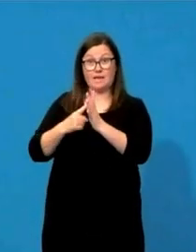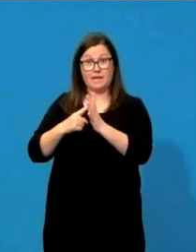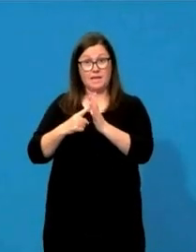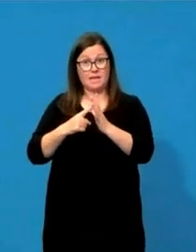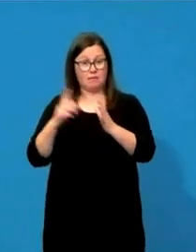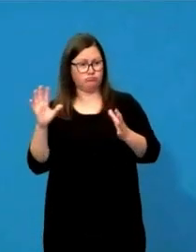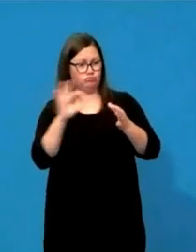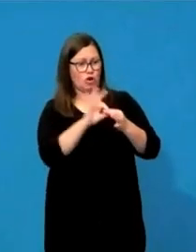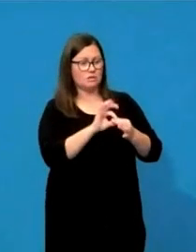Initially, yes.